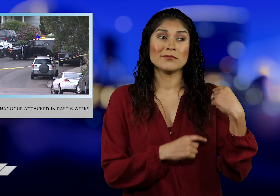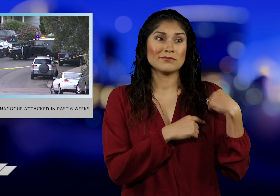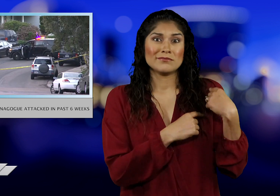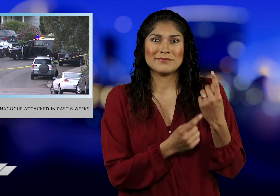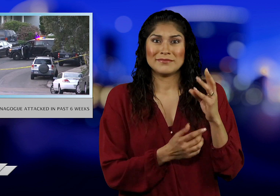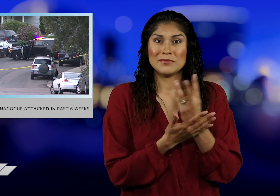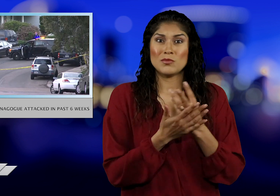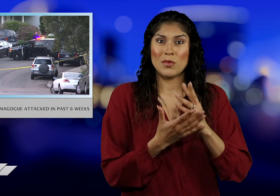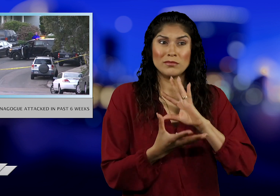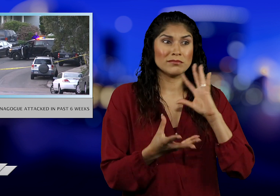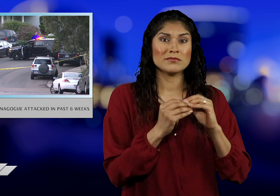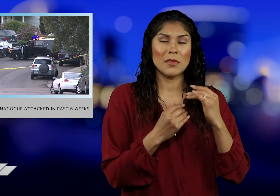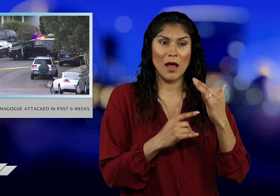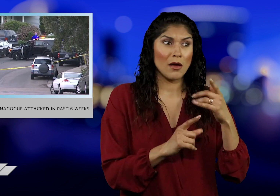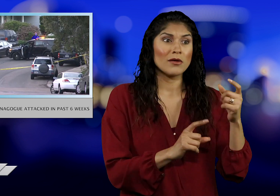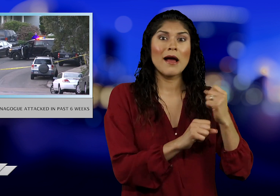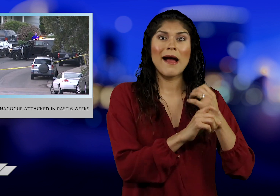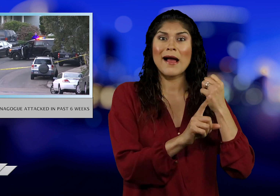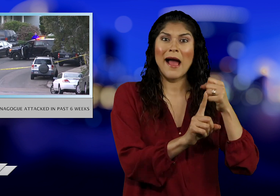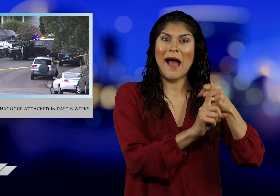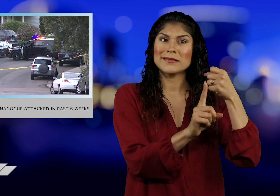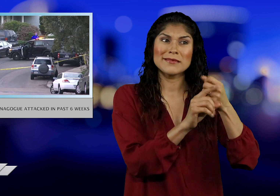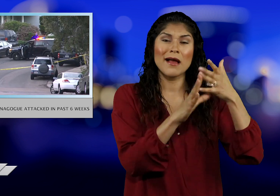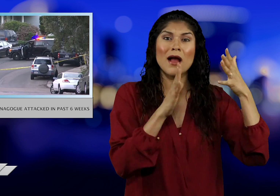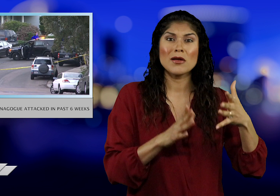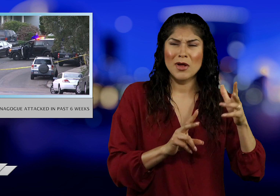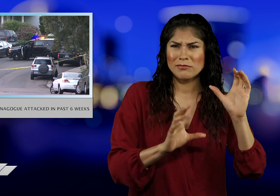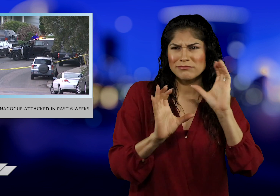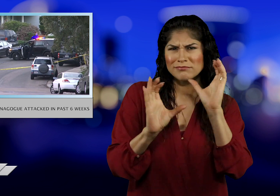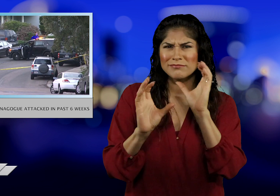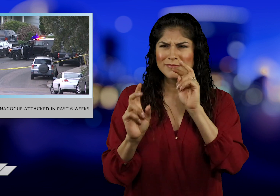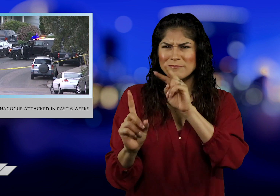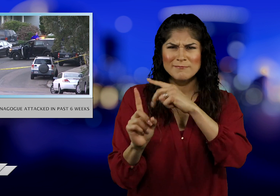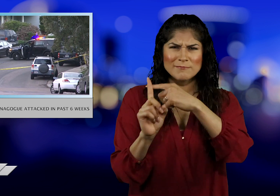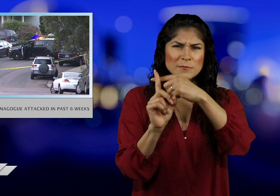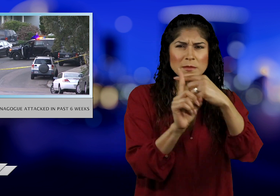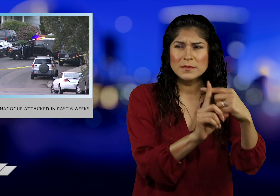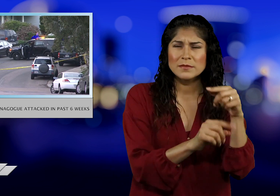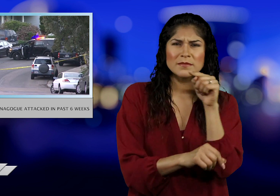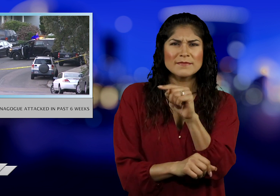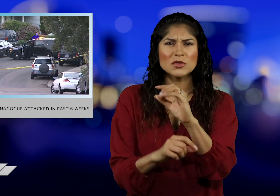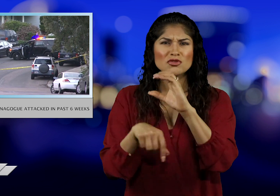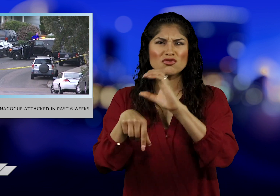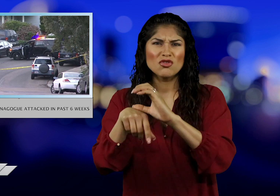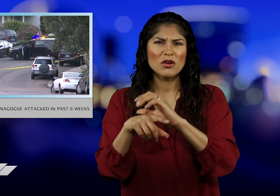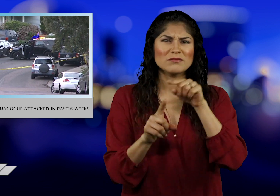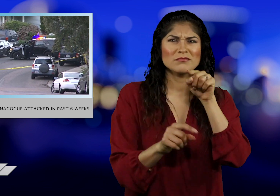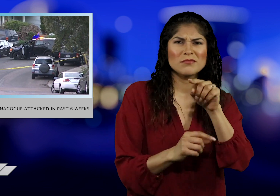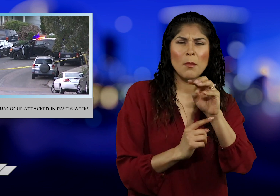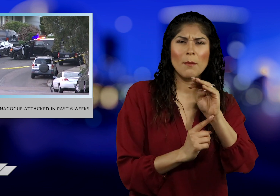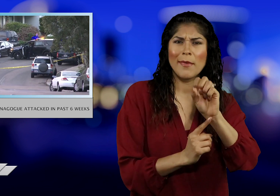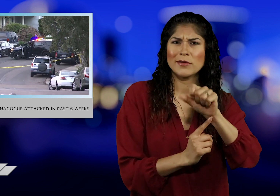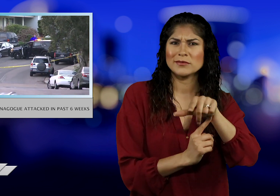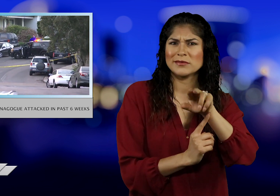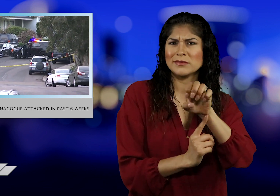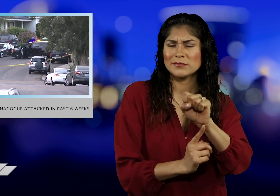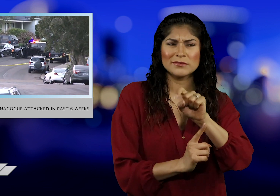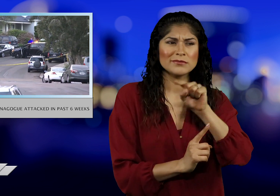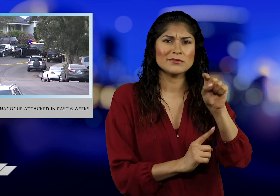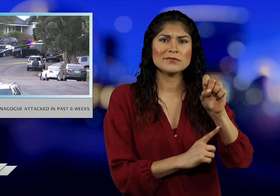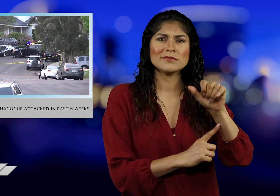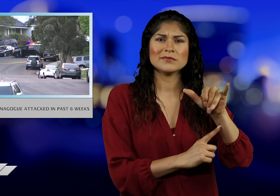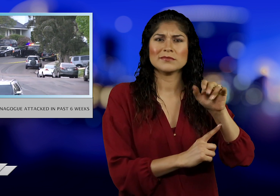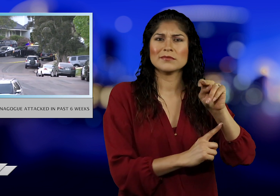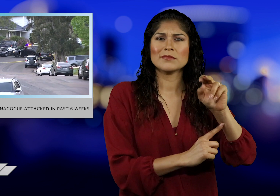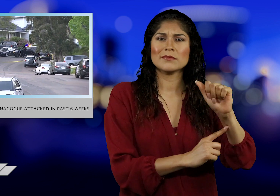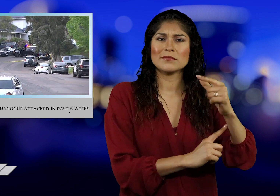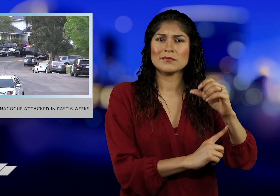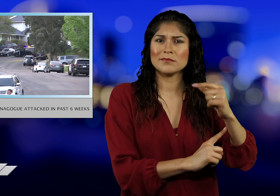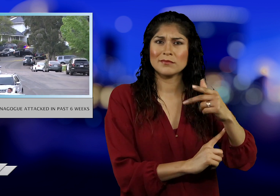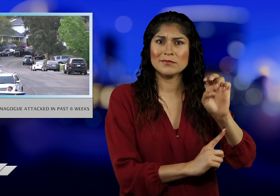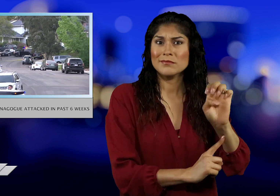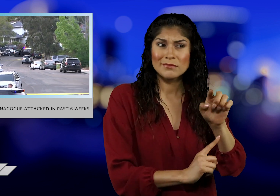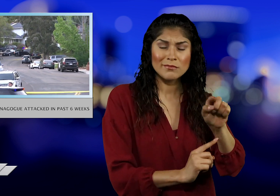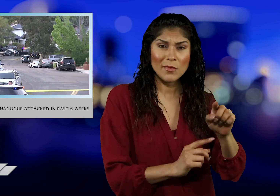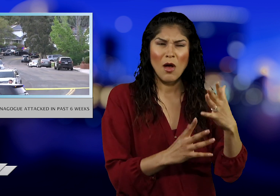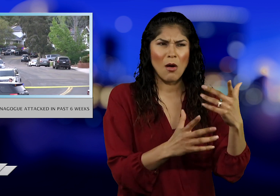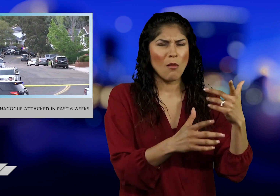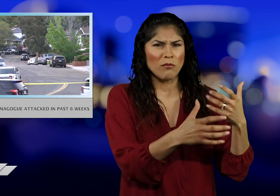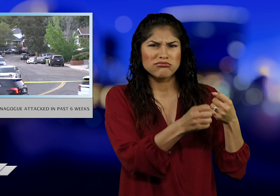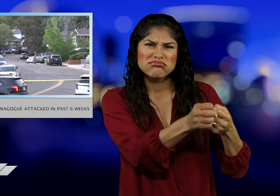In the past six weeks attackers have targeted churches, mosques and a synagogue in shootings